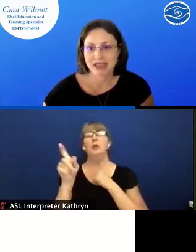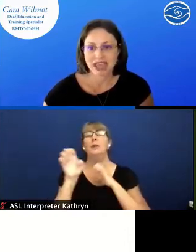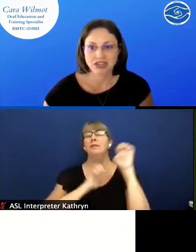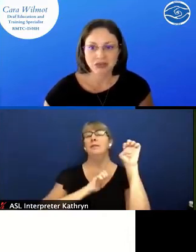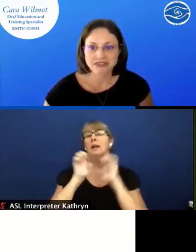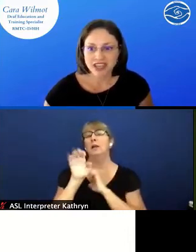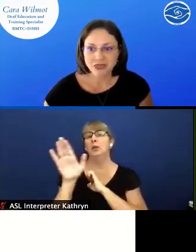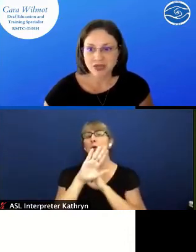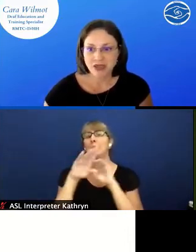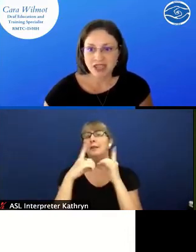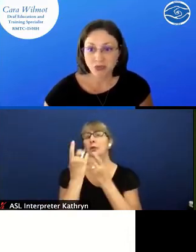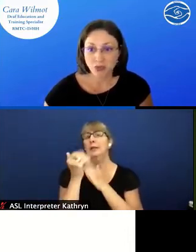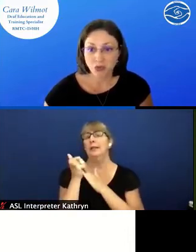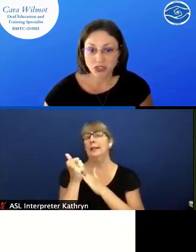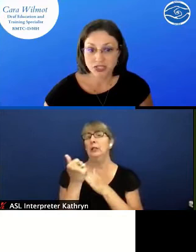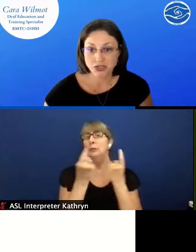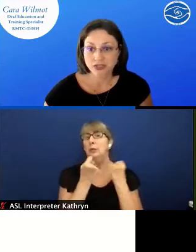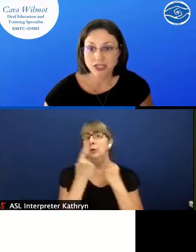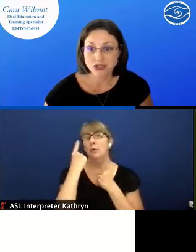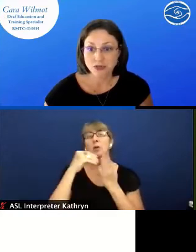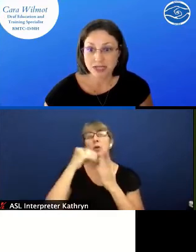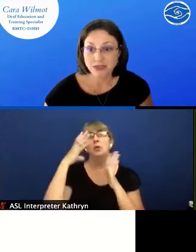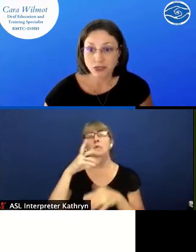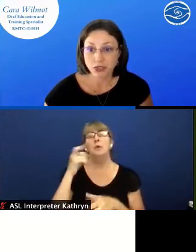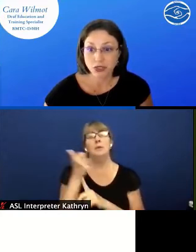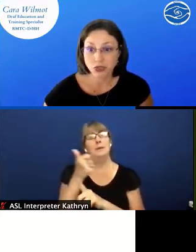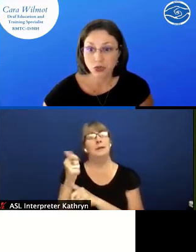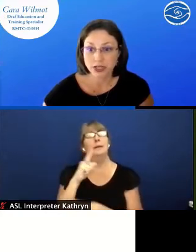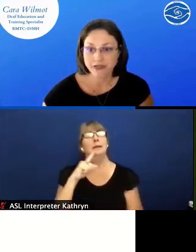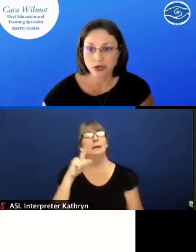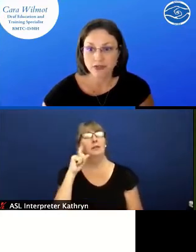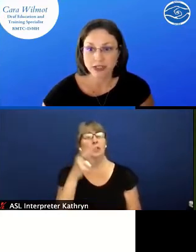How do you evaluate with your district leadership is for students who are deaf and hard of hearing?